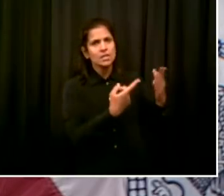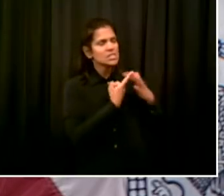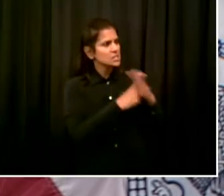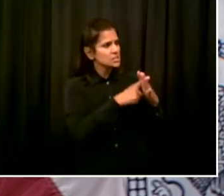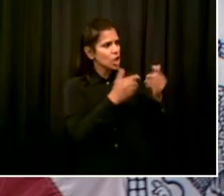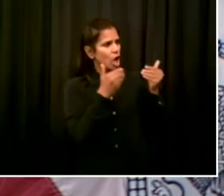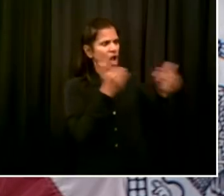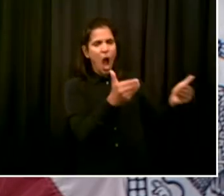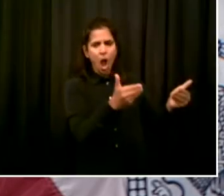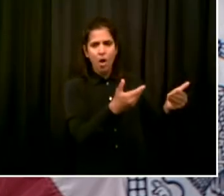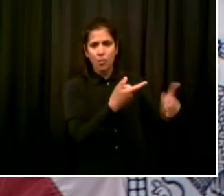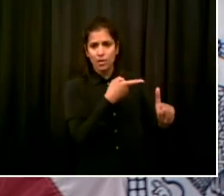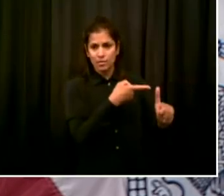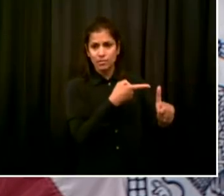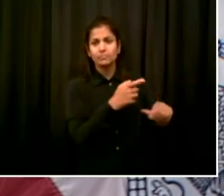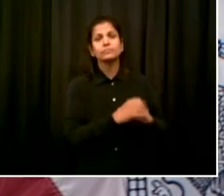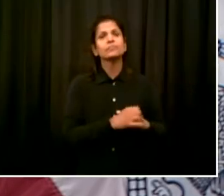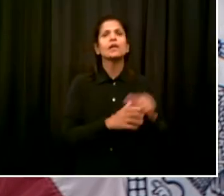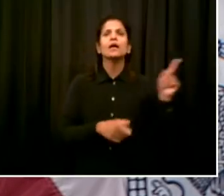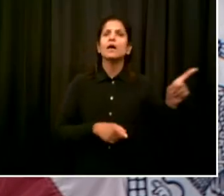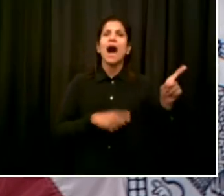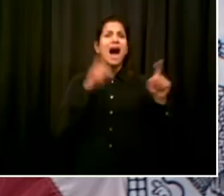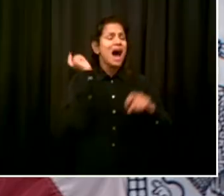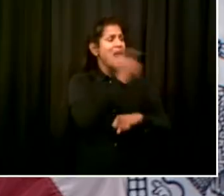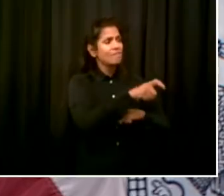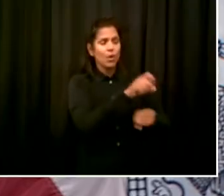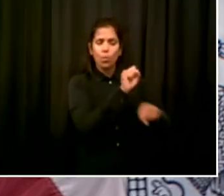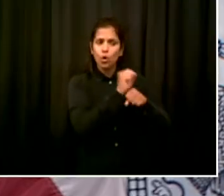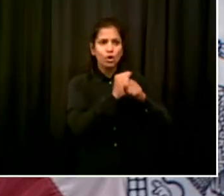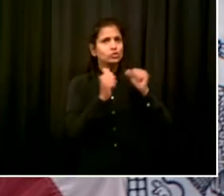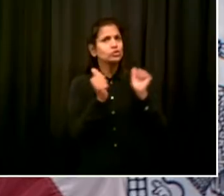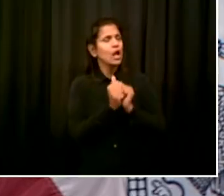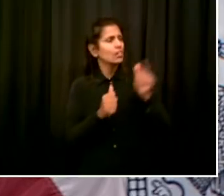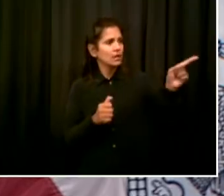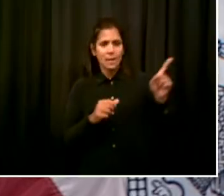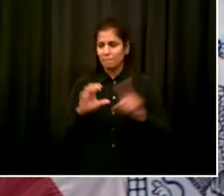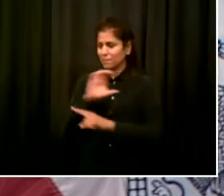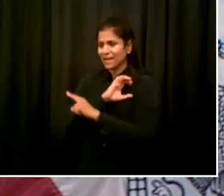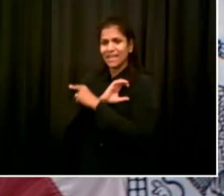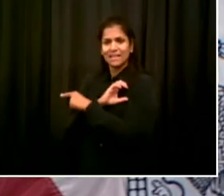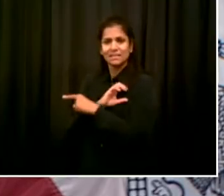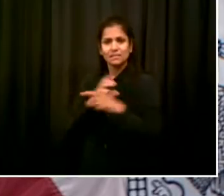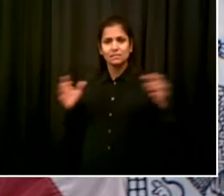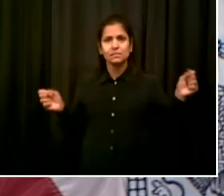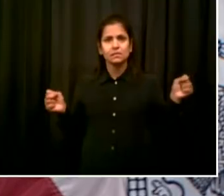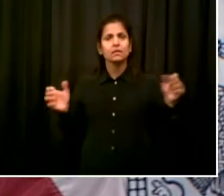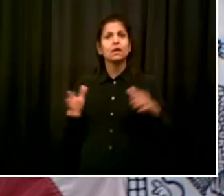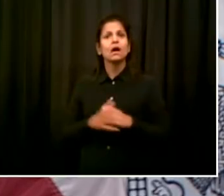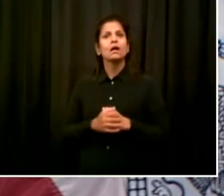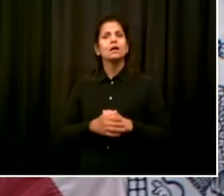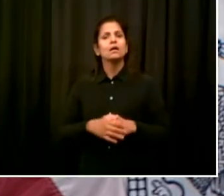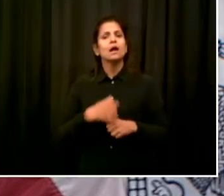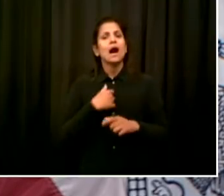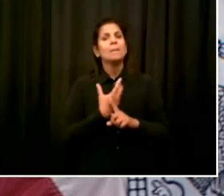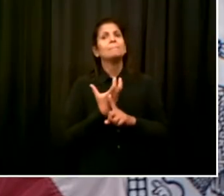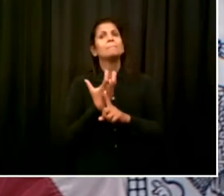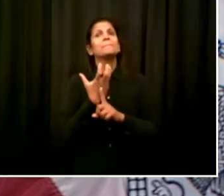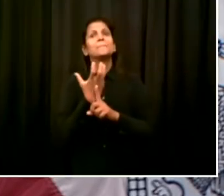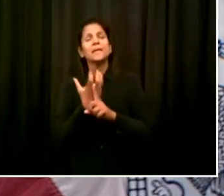PADLEING WIT H ALL F OTHEM TO FOCUS ON GUN PROSECUTIONS AND MOVE GUN PROSECUTIONS MORE GGAREIVSSELANY D EFFECTIVELY